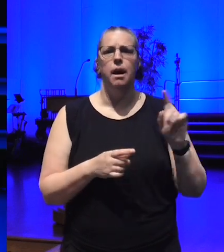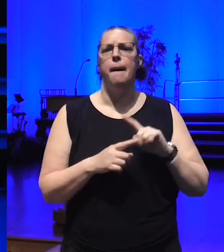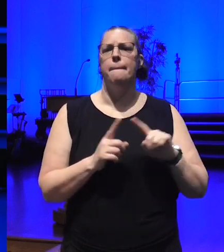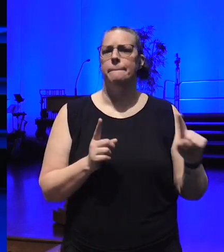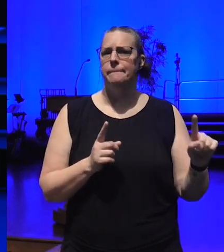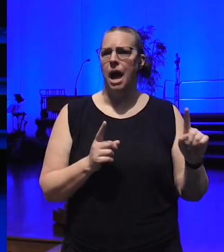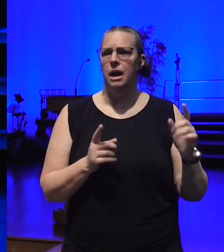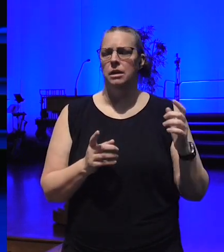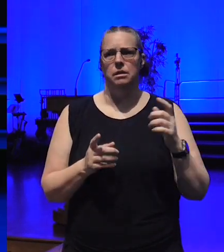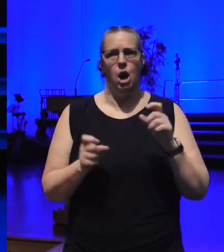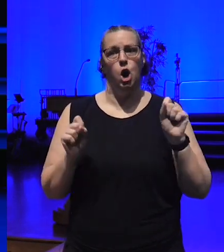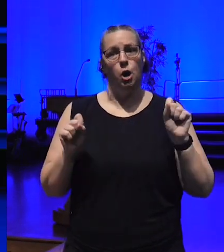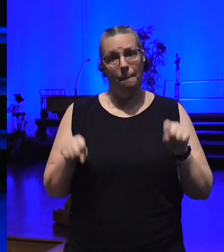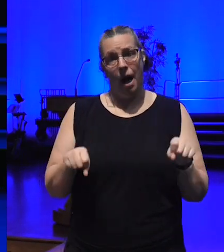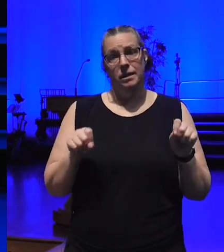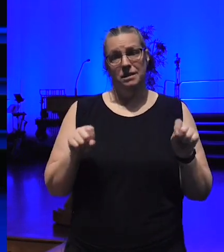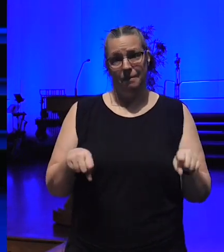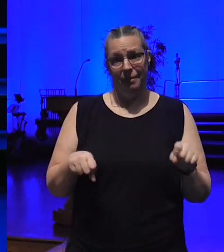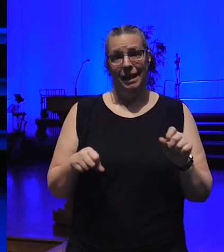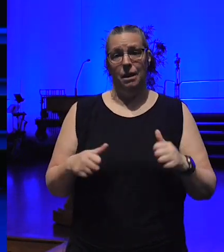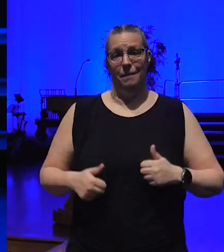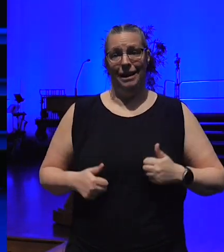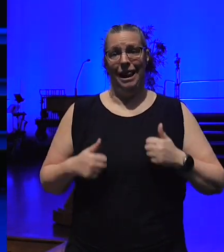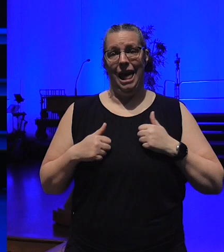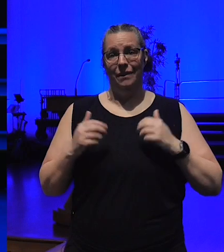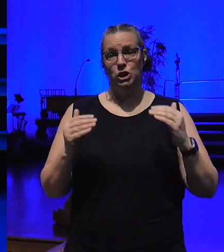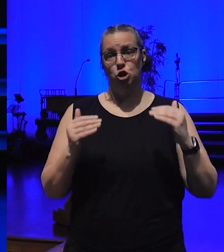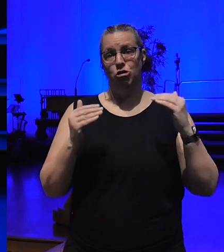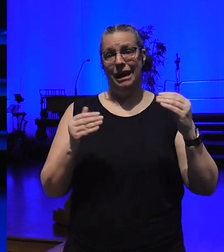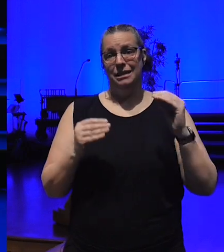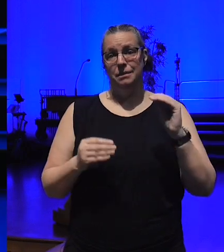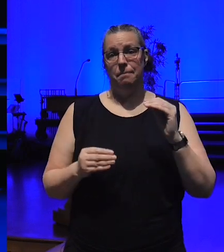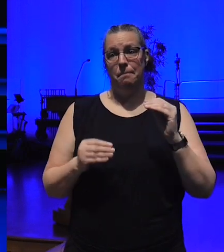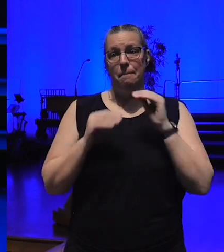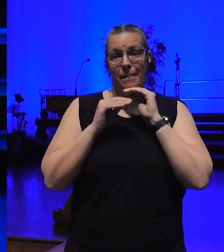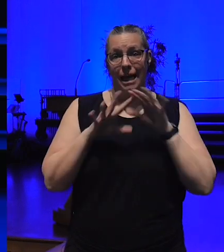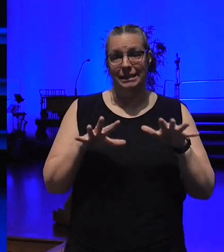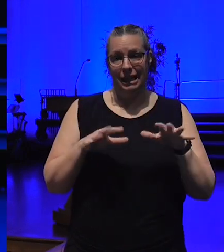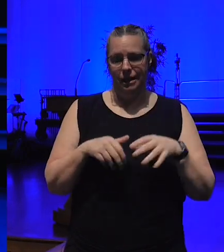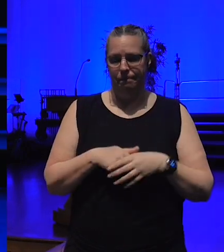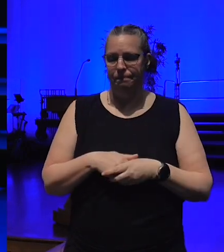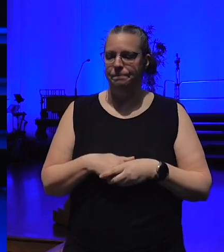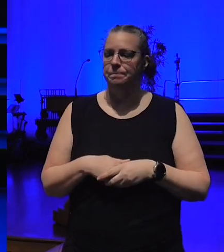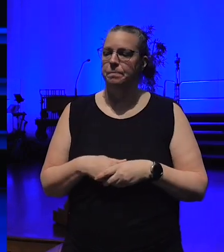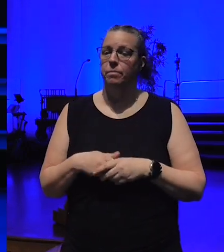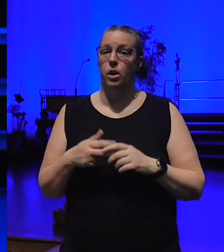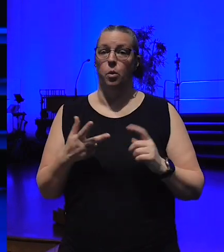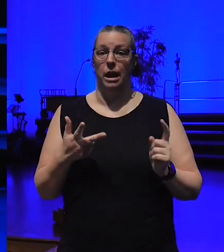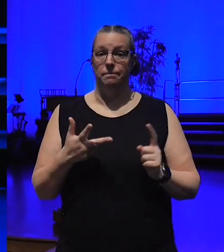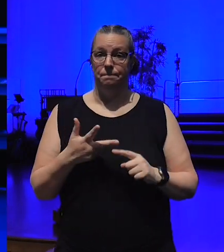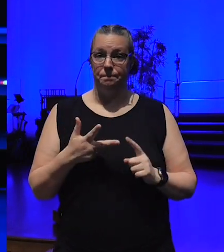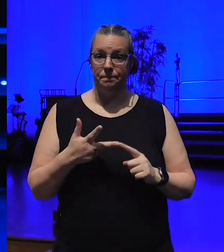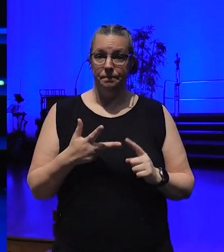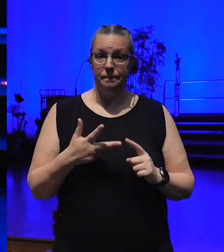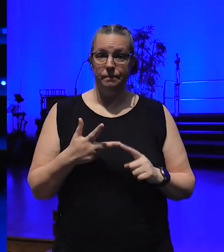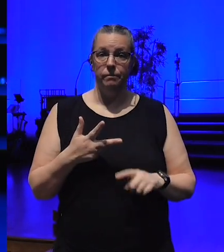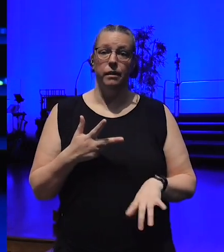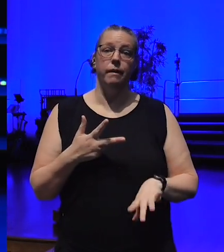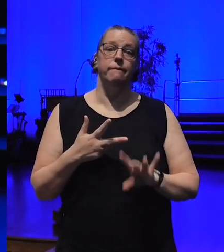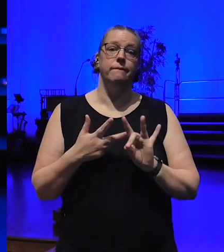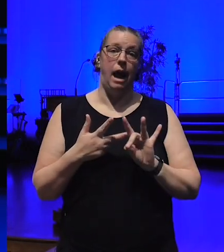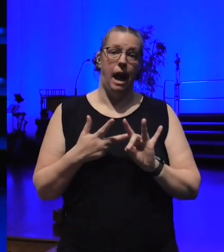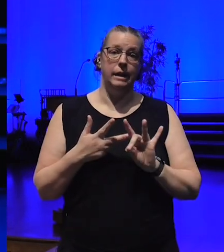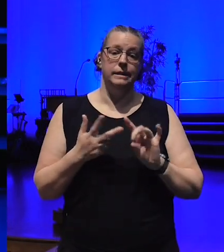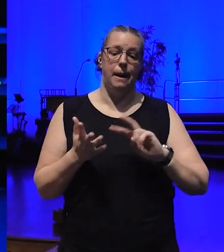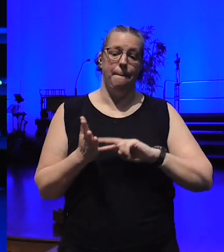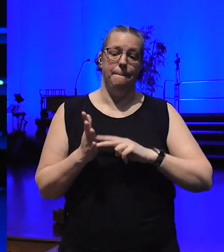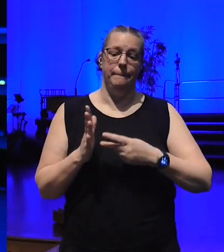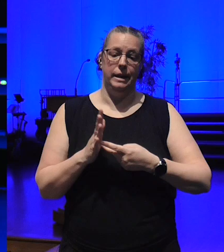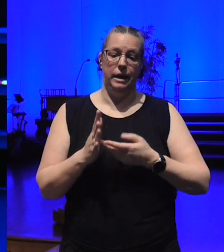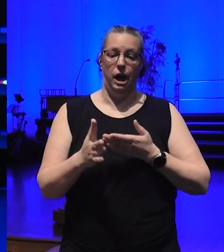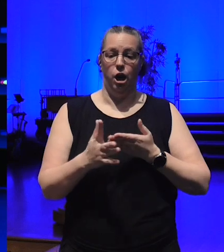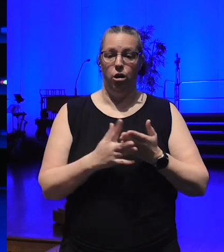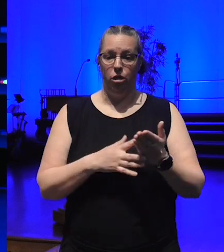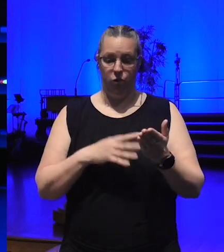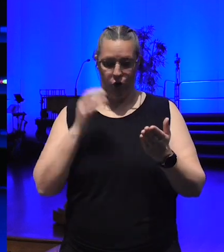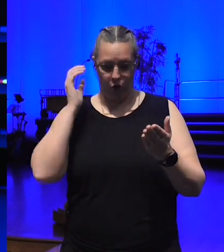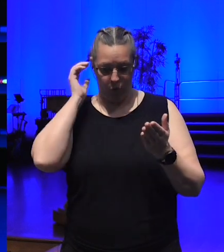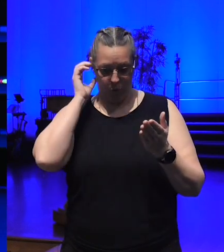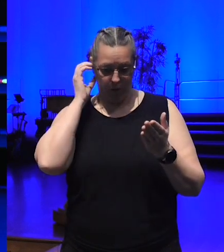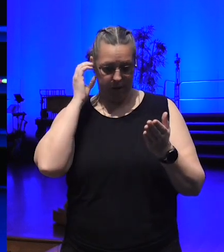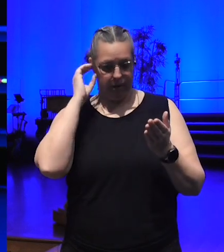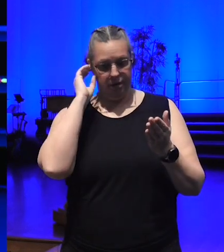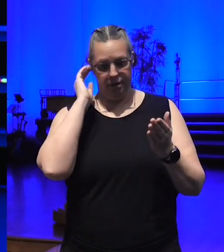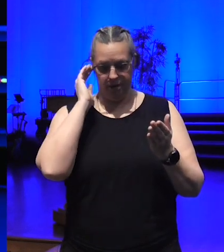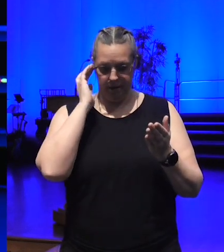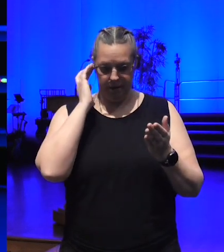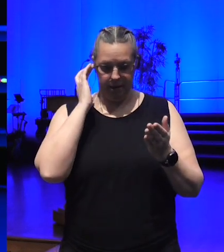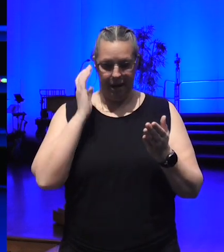life's greatest blessing lastly Find meaning through embracing the adventure of your life